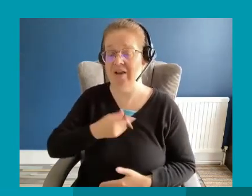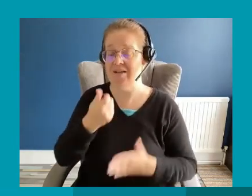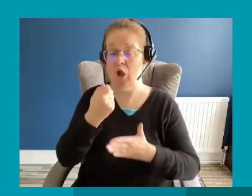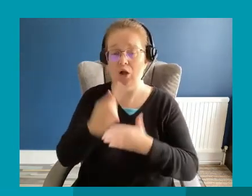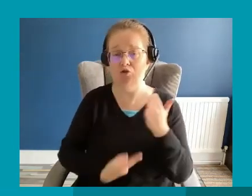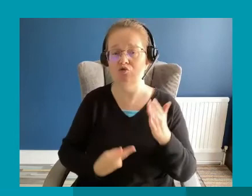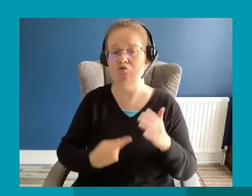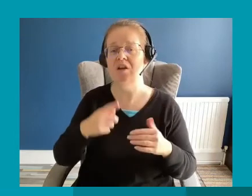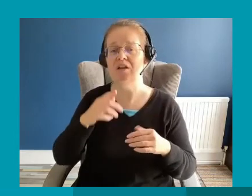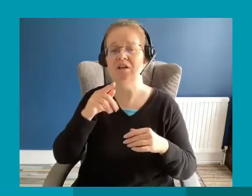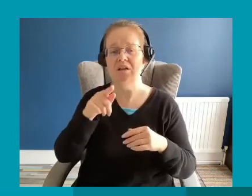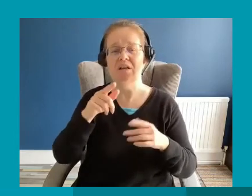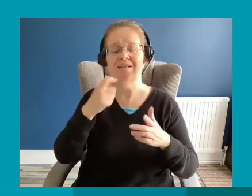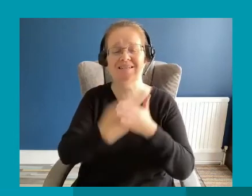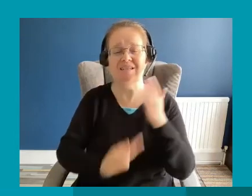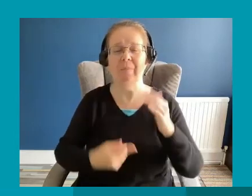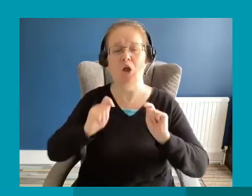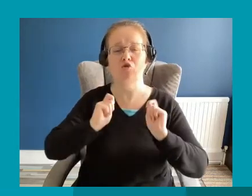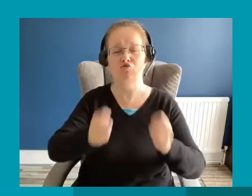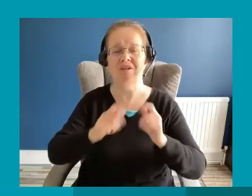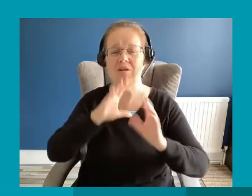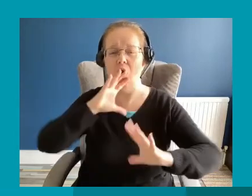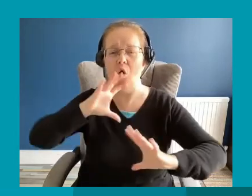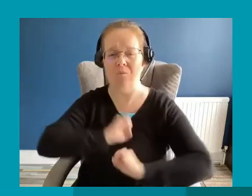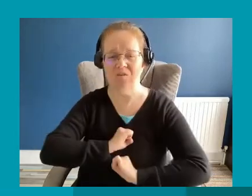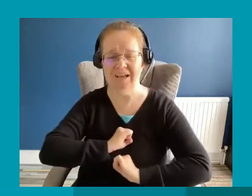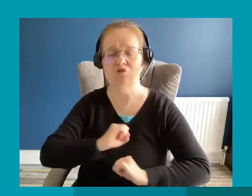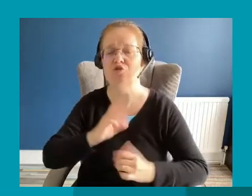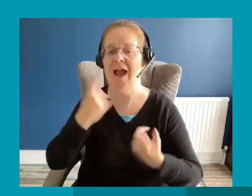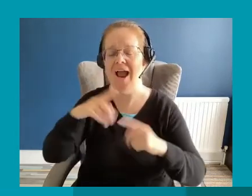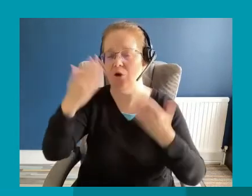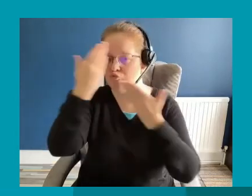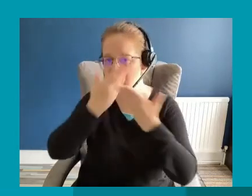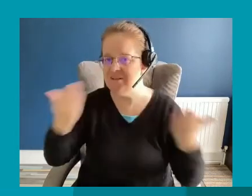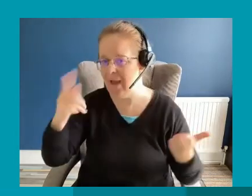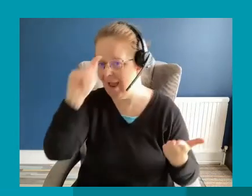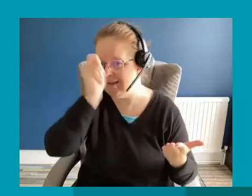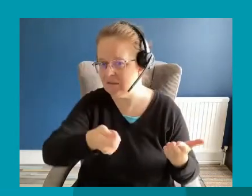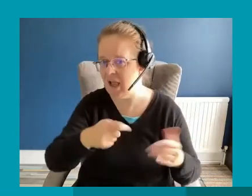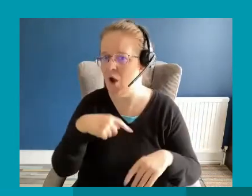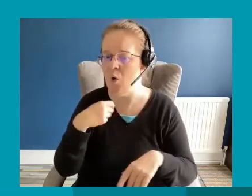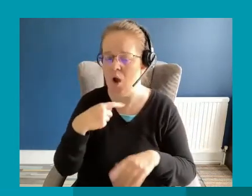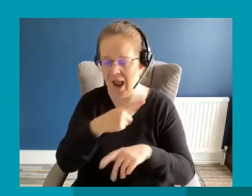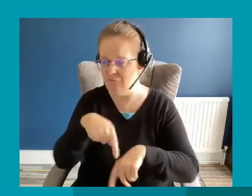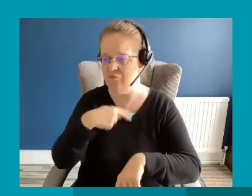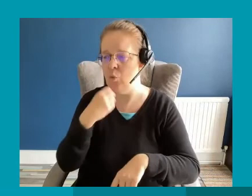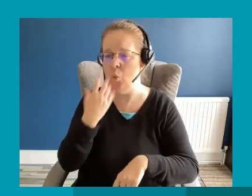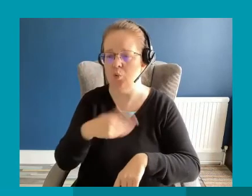and respectfully at all times. Choose to raise at anytime during the recruitment process. Again,